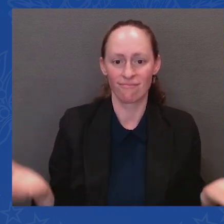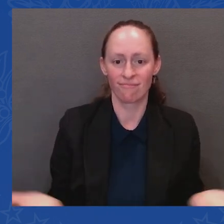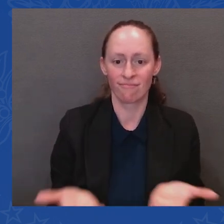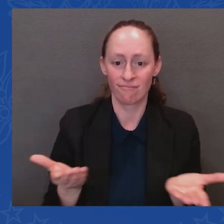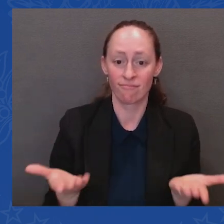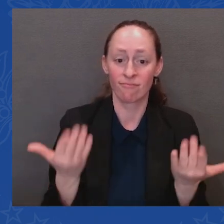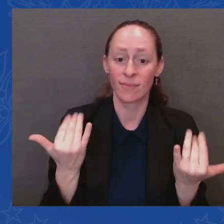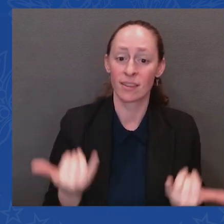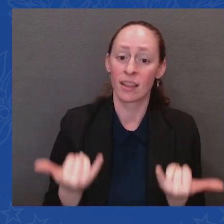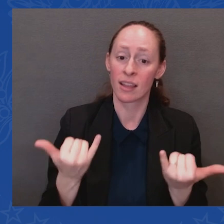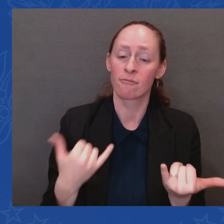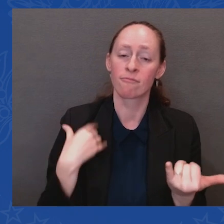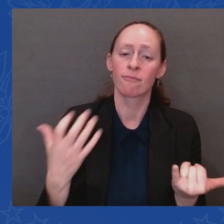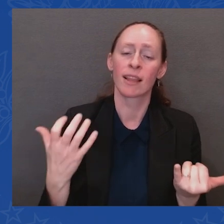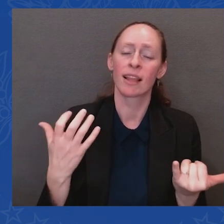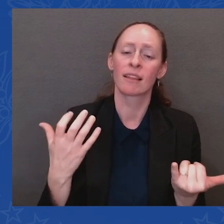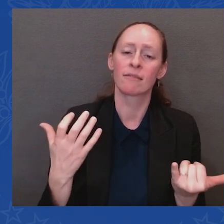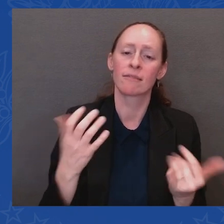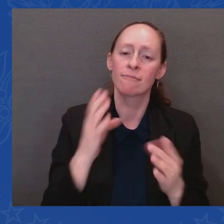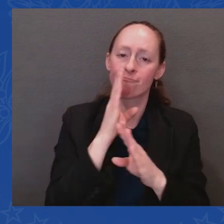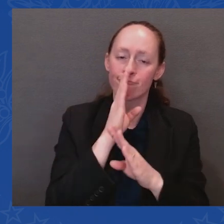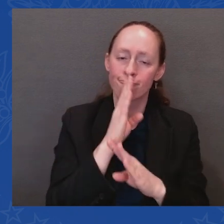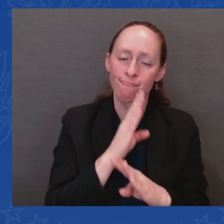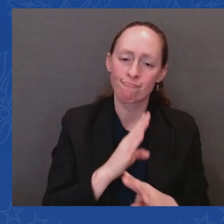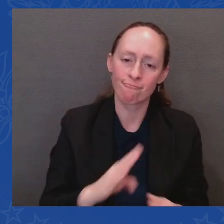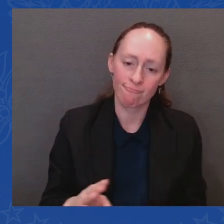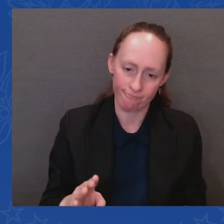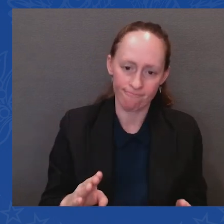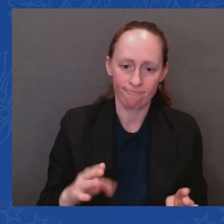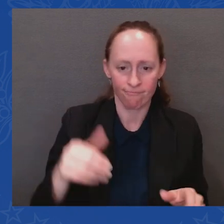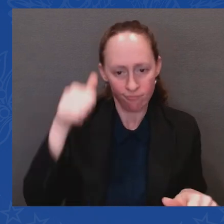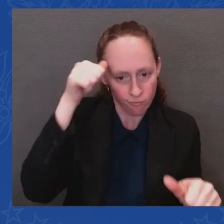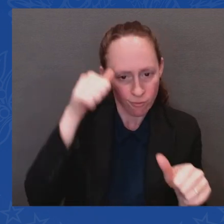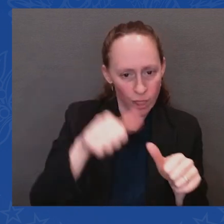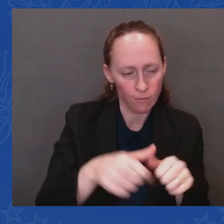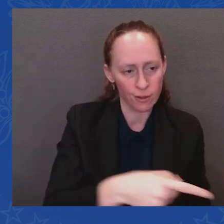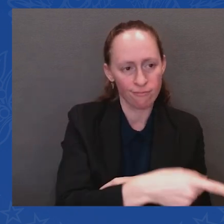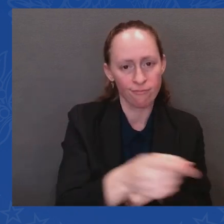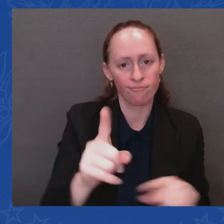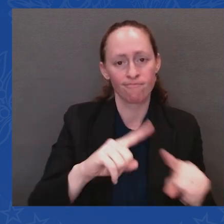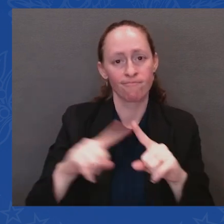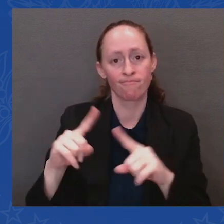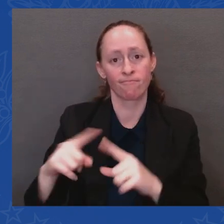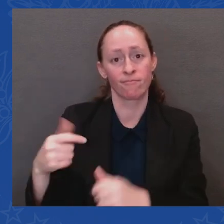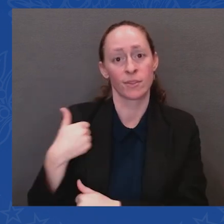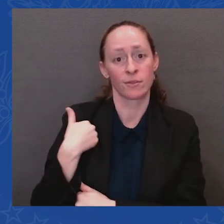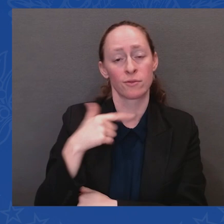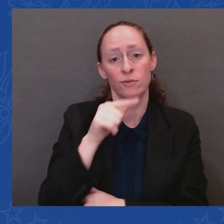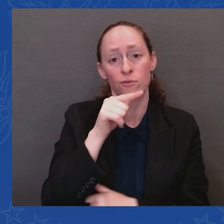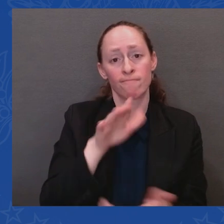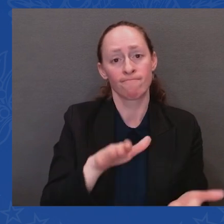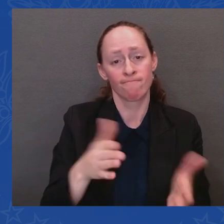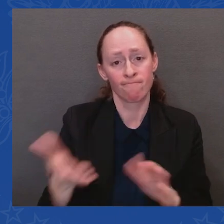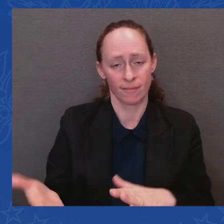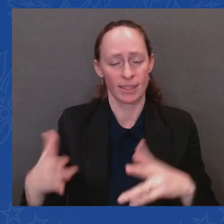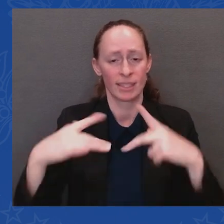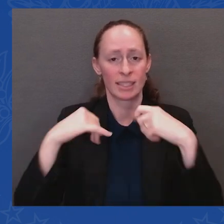all those whose lives were cut short defending our nation. And let us pause and reflect on their families